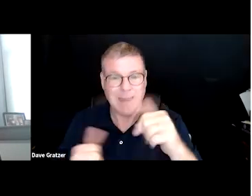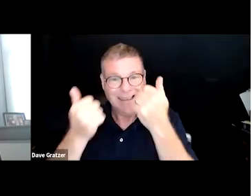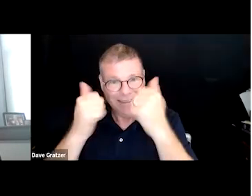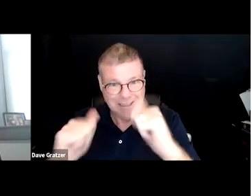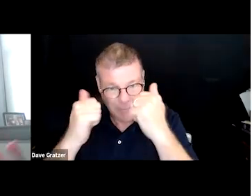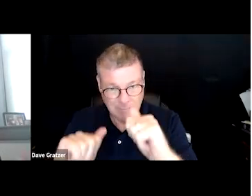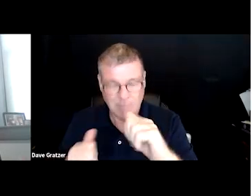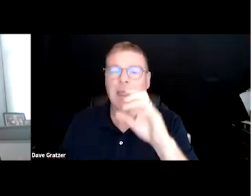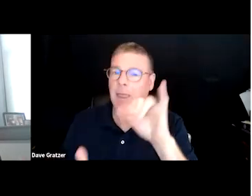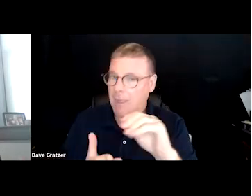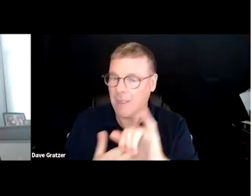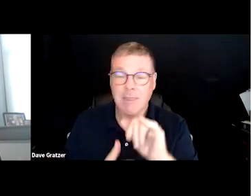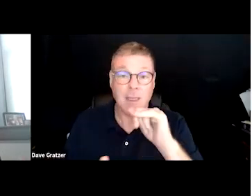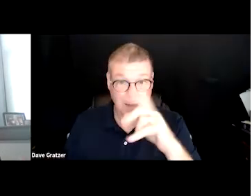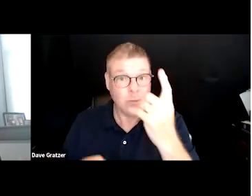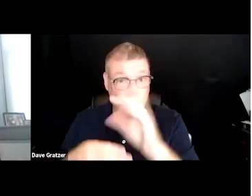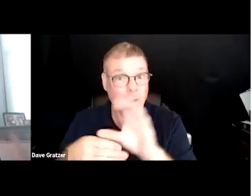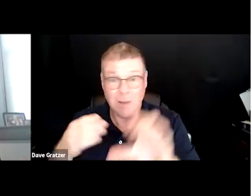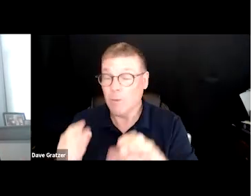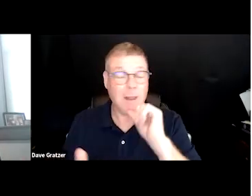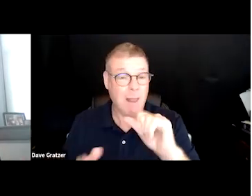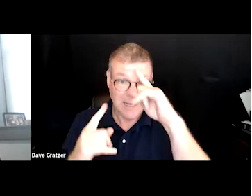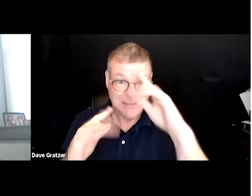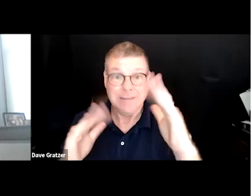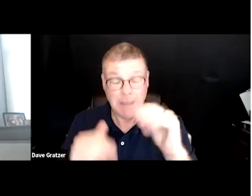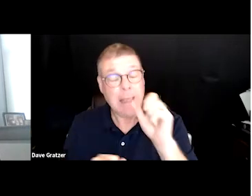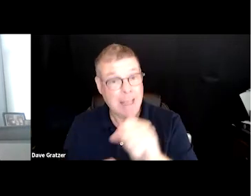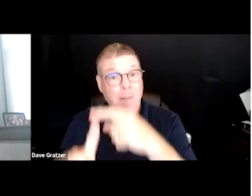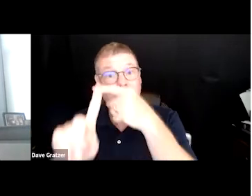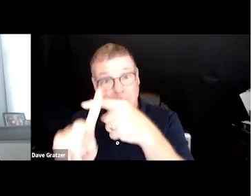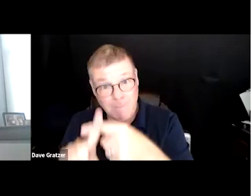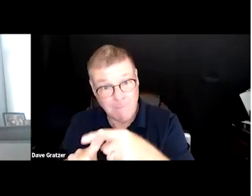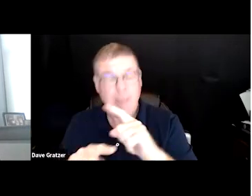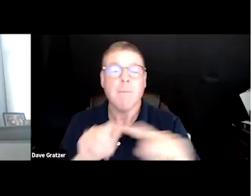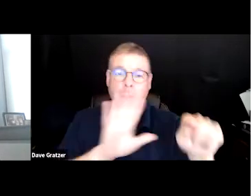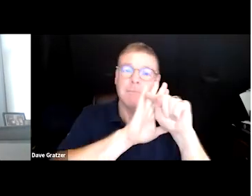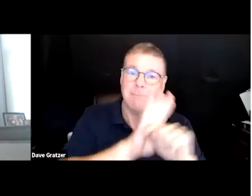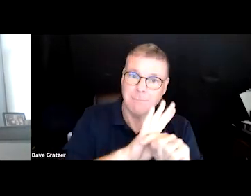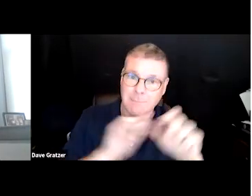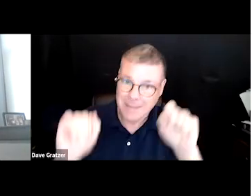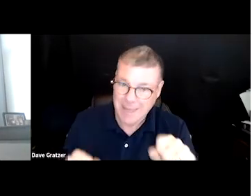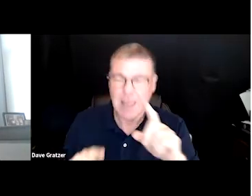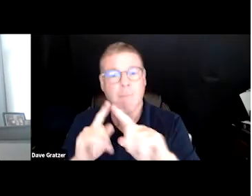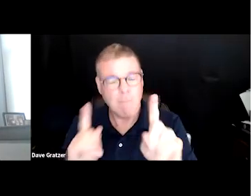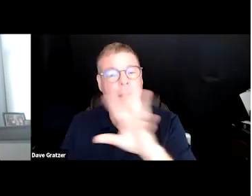So that's one of the unintended consequences. They can be good, they can also be bad, but it's important to include that in the conversation.